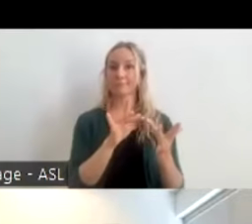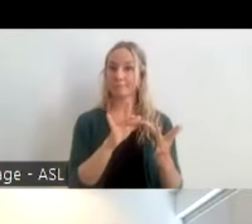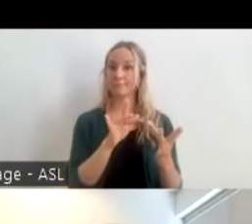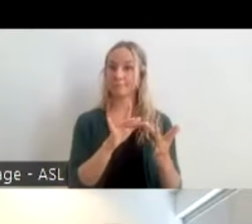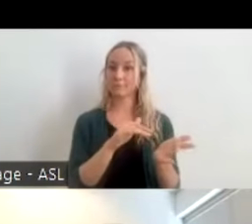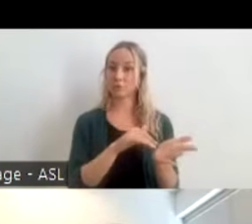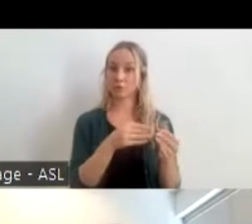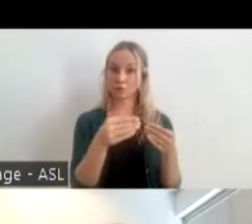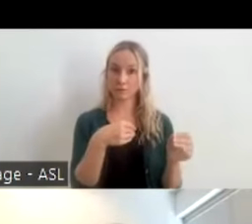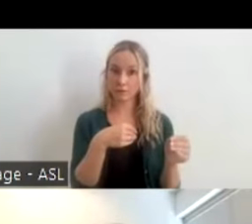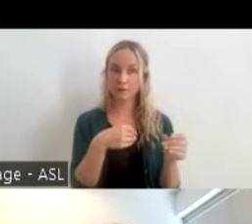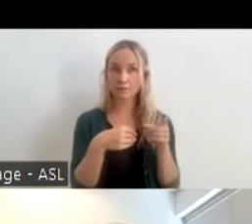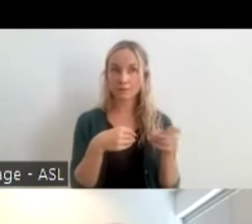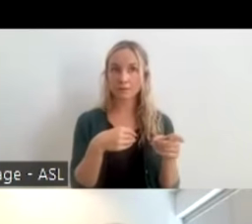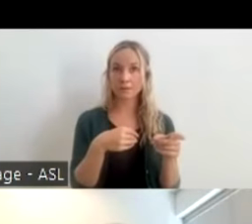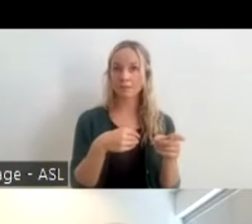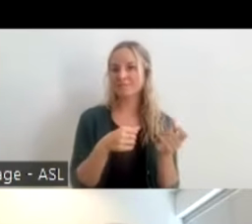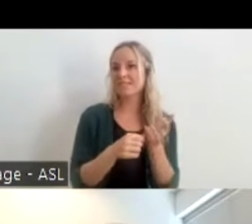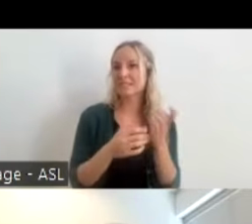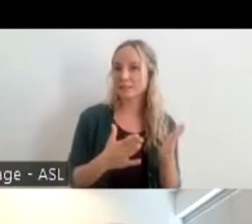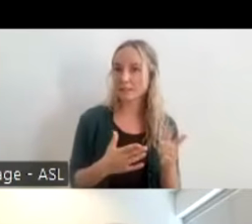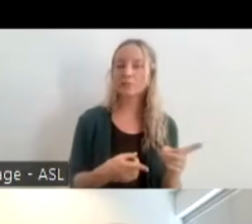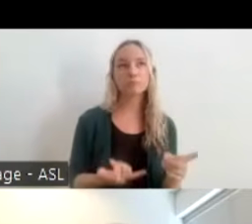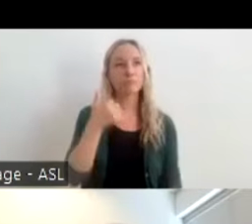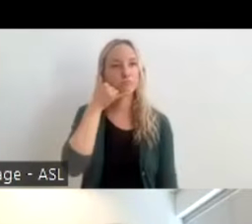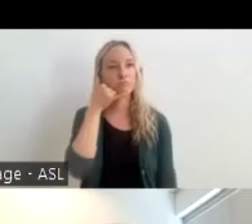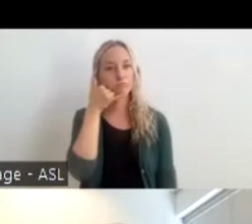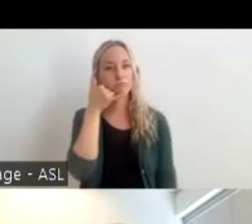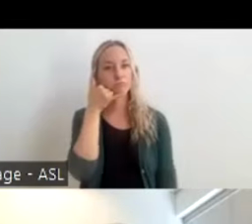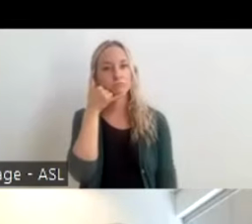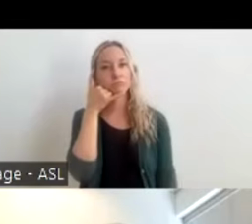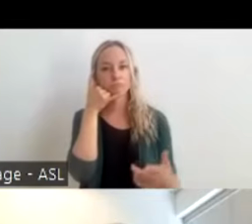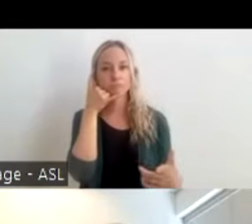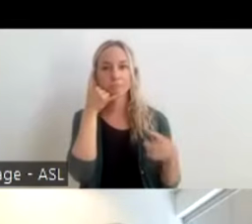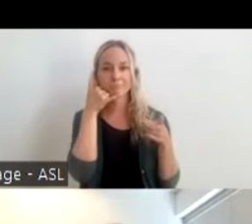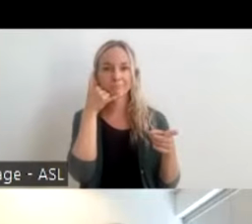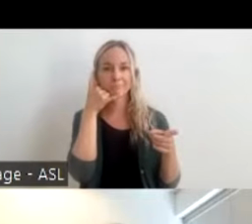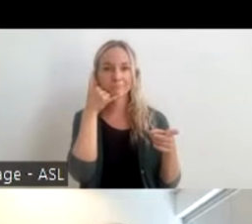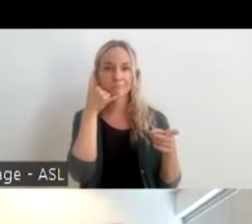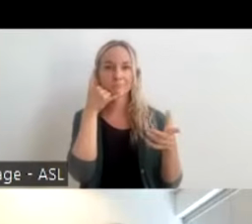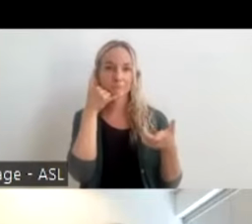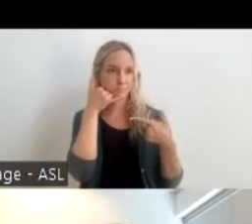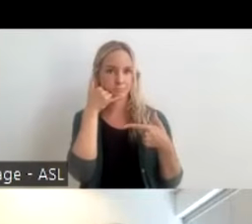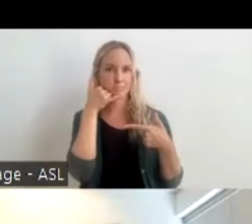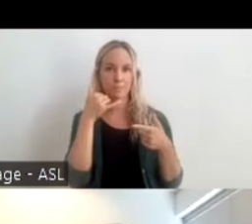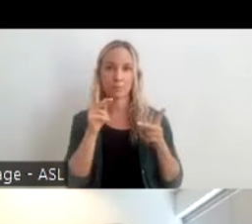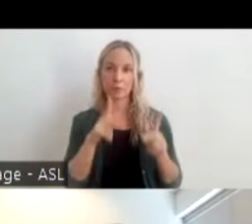appointments,